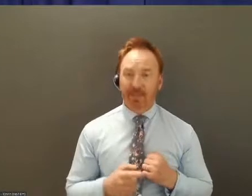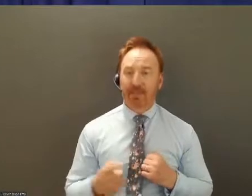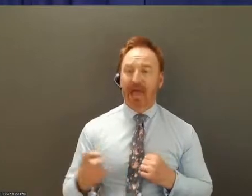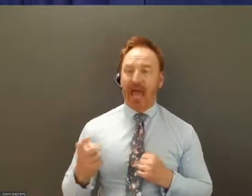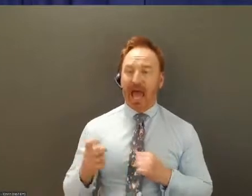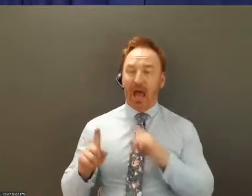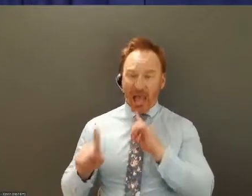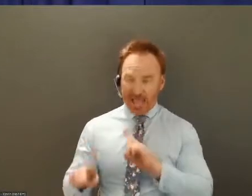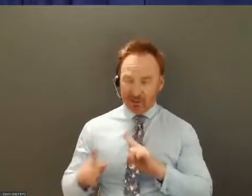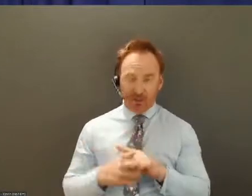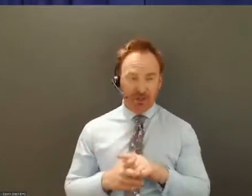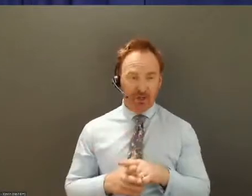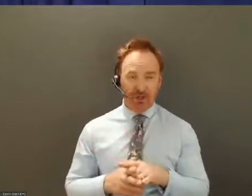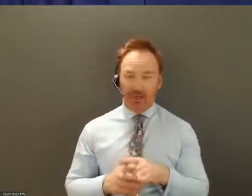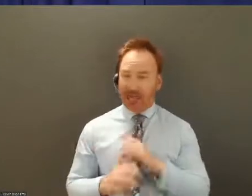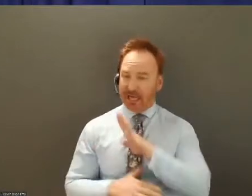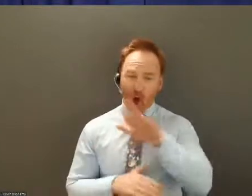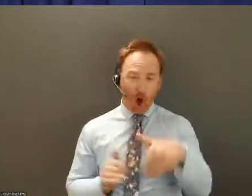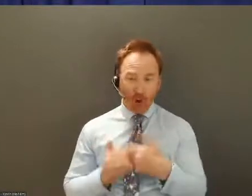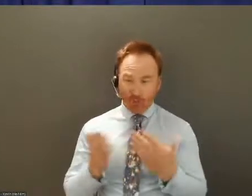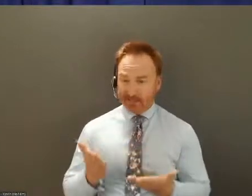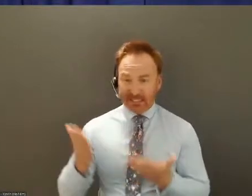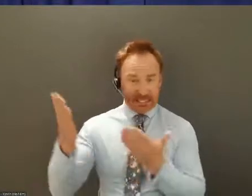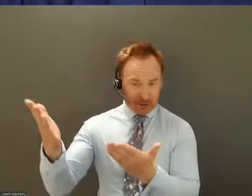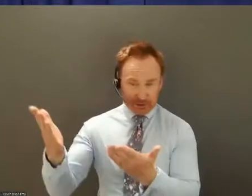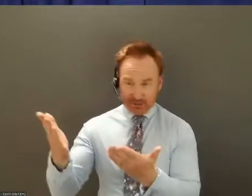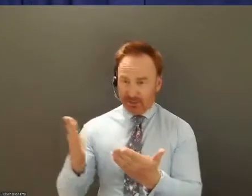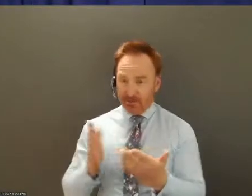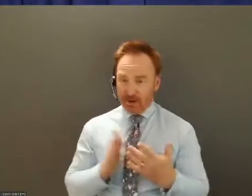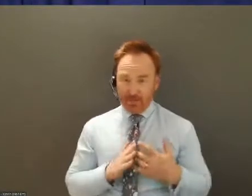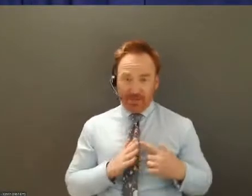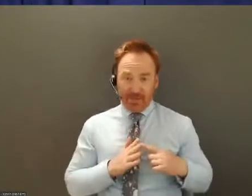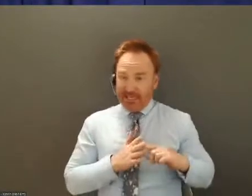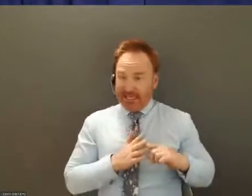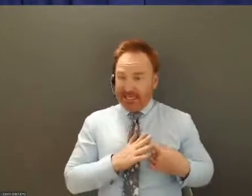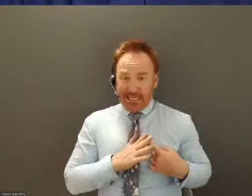taking this seriously and I've seen it and striven around the